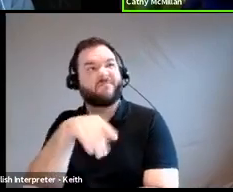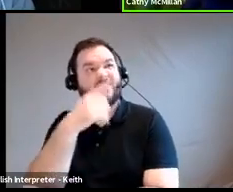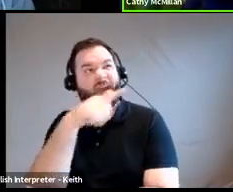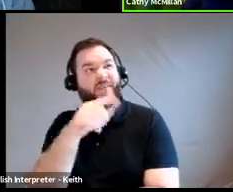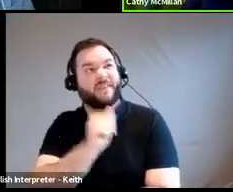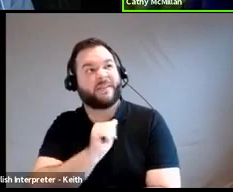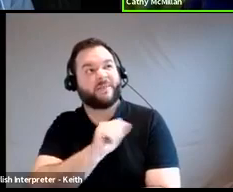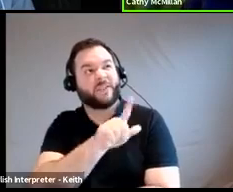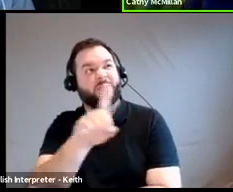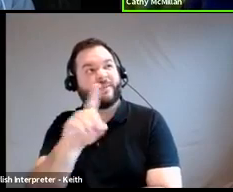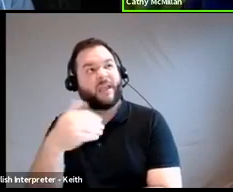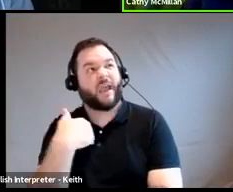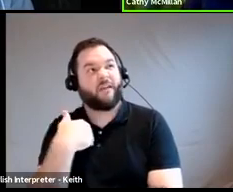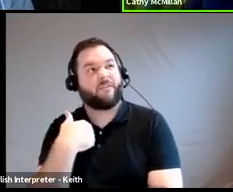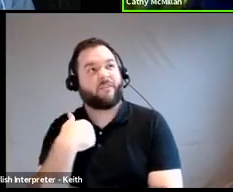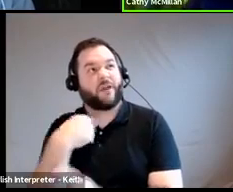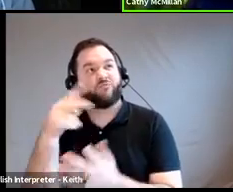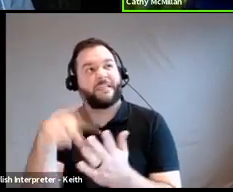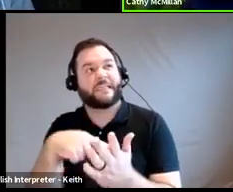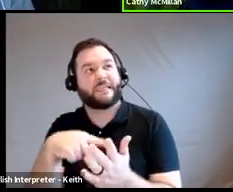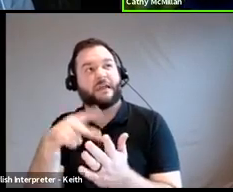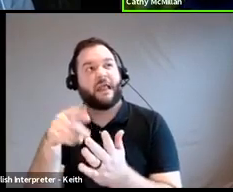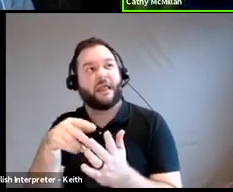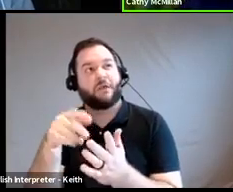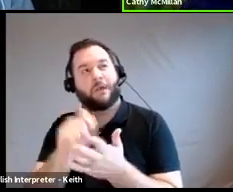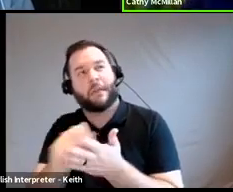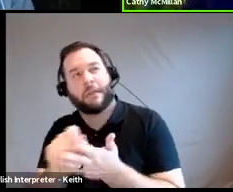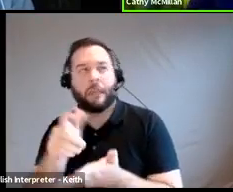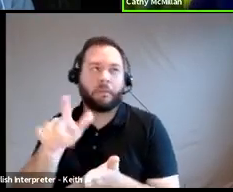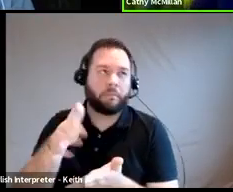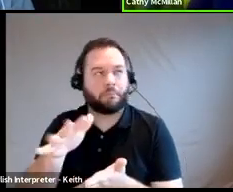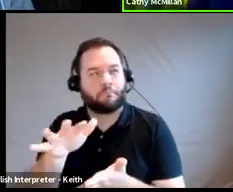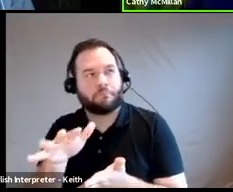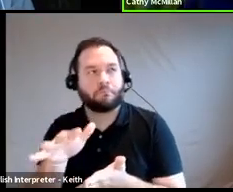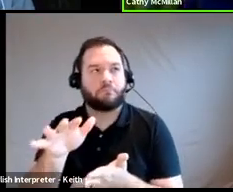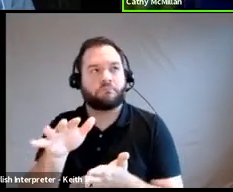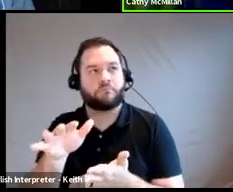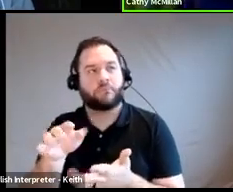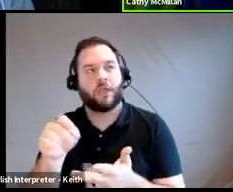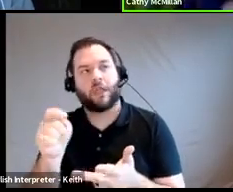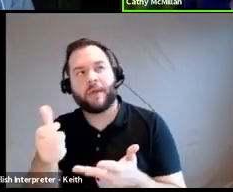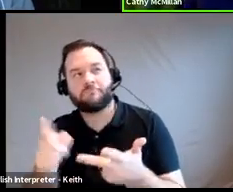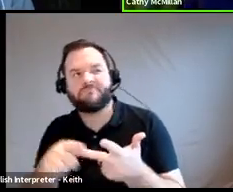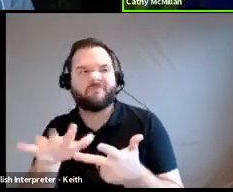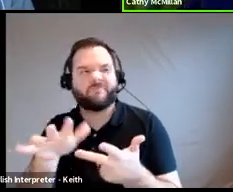She doesn't want to go up to the teacher excuse me I have learned teacher excuse me, I have a learning disability in. reading reading and little bit of and little bit of writing, and a